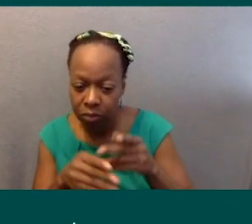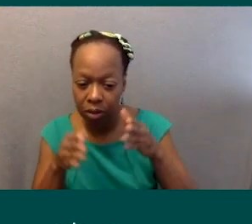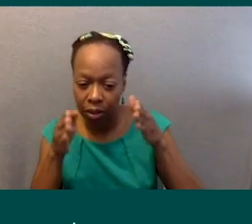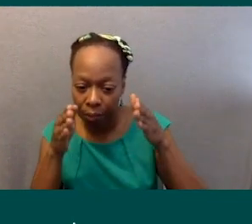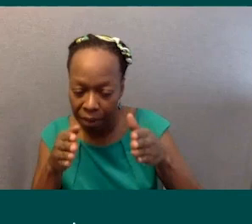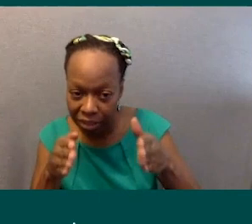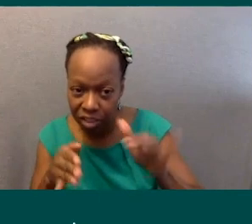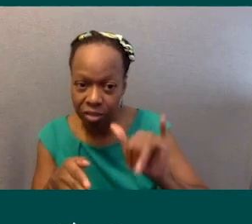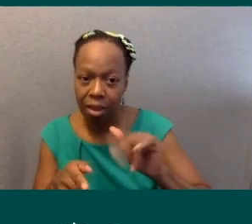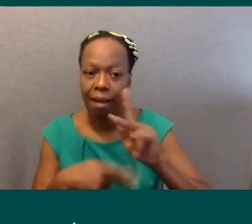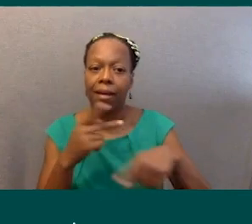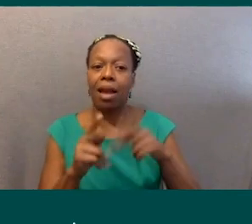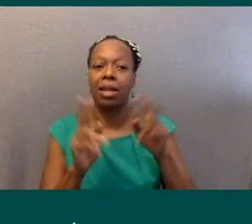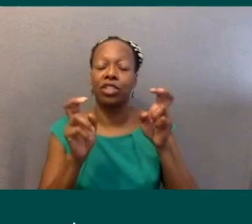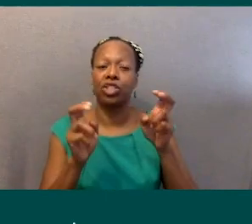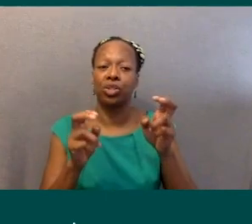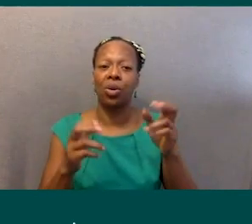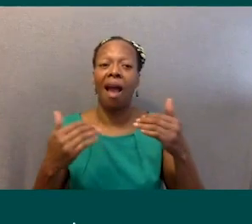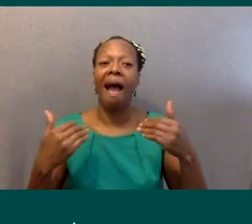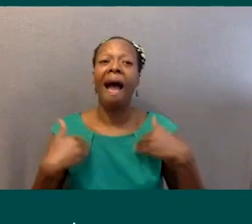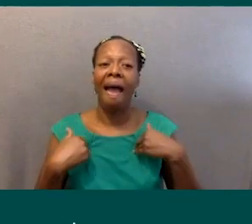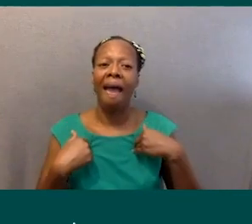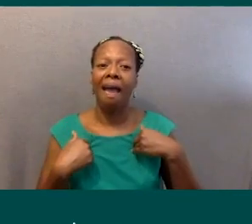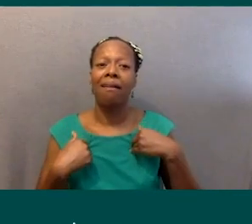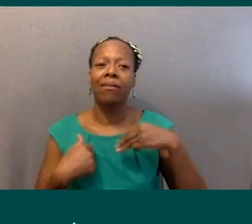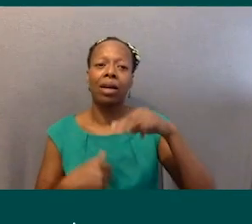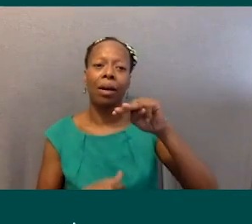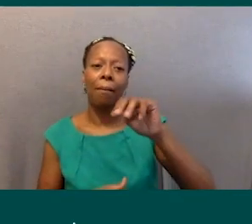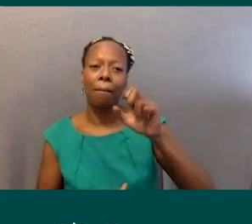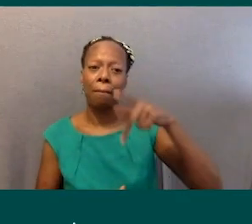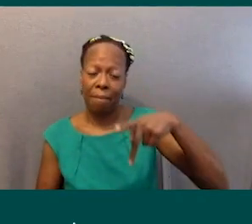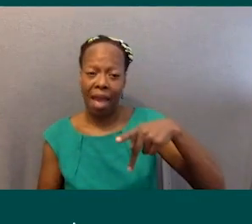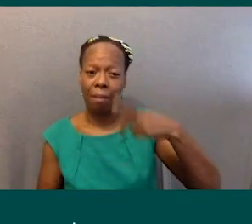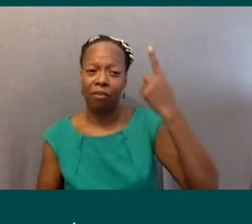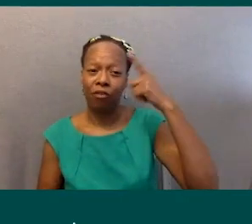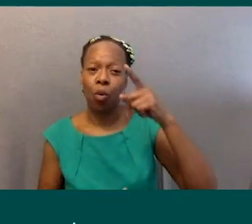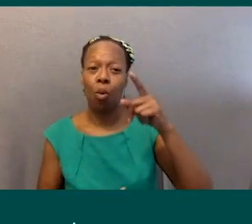the number one pain source, I blame the spasticity first